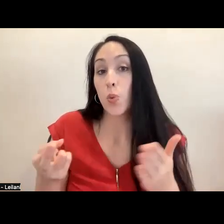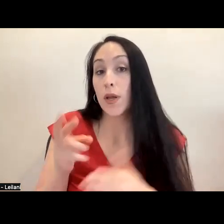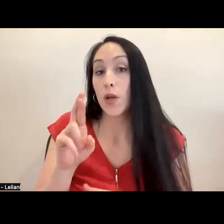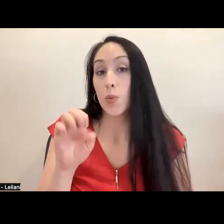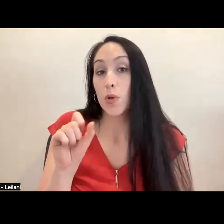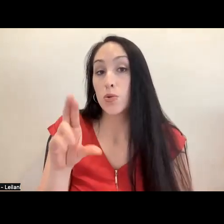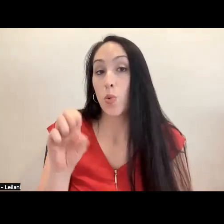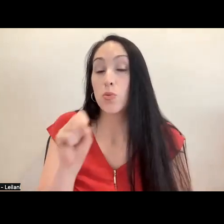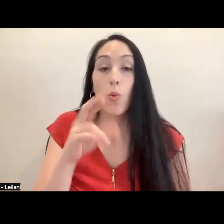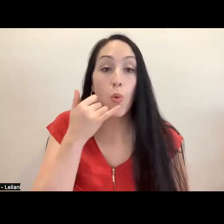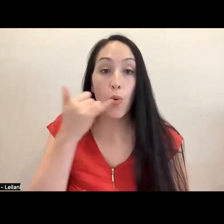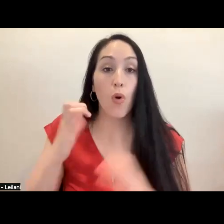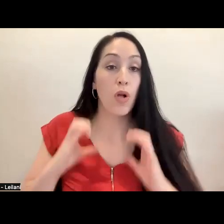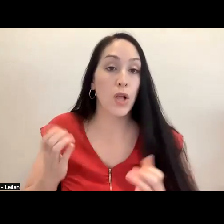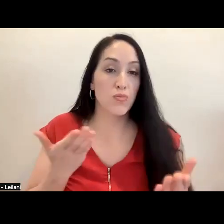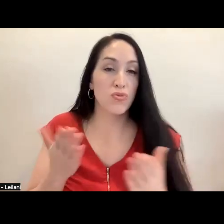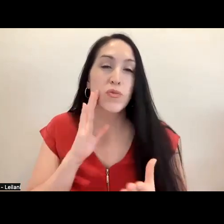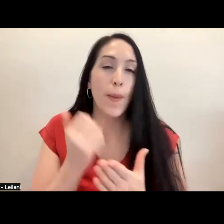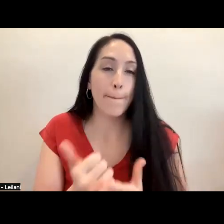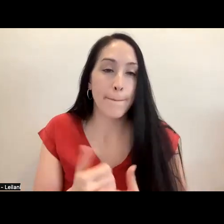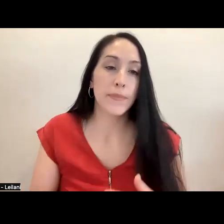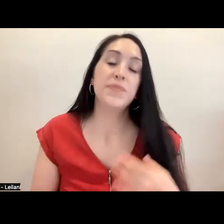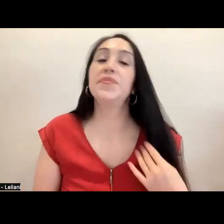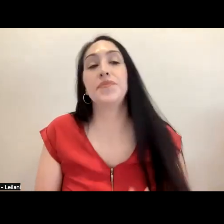service, and they can help you. 11:52:01 You can get a what they call a direct